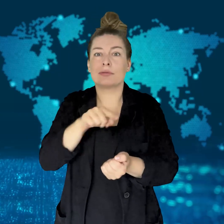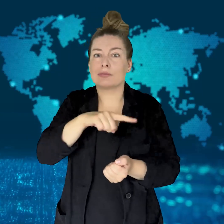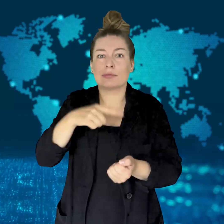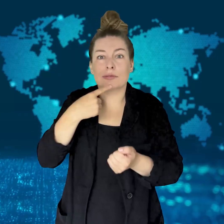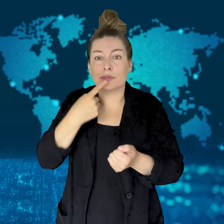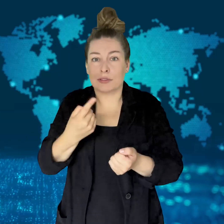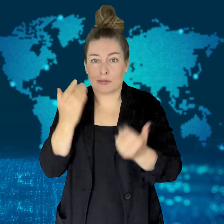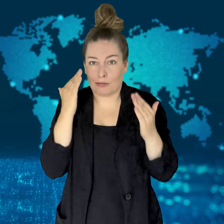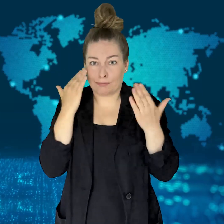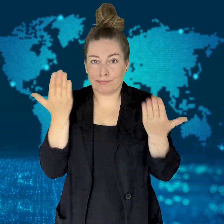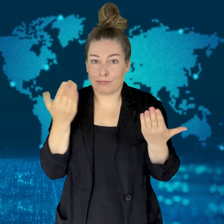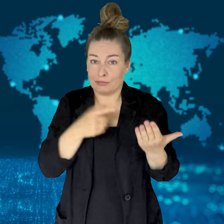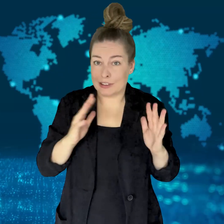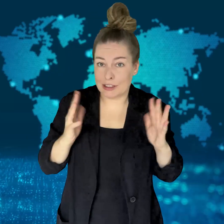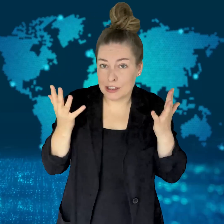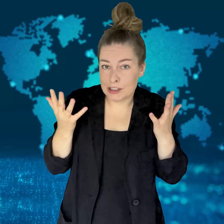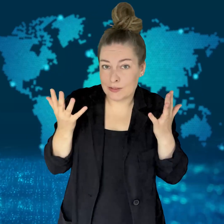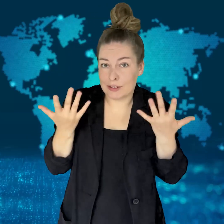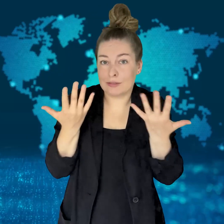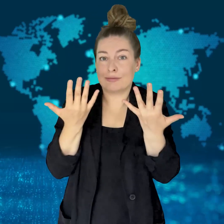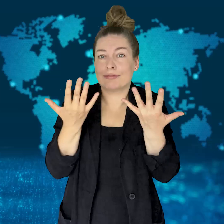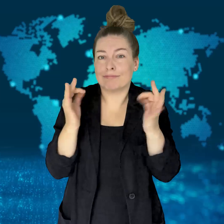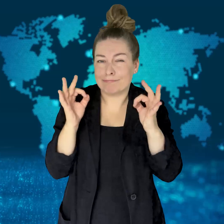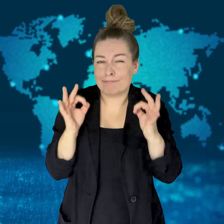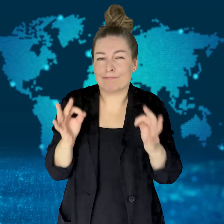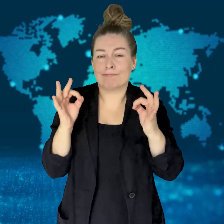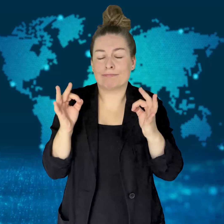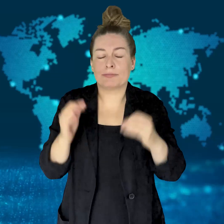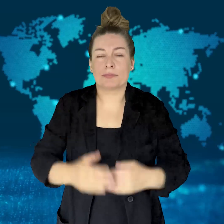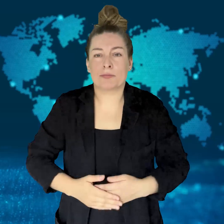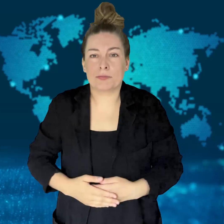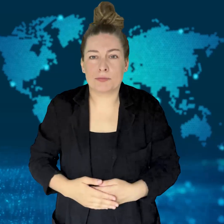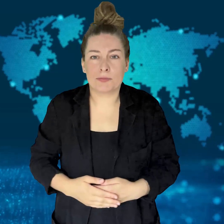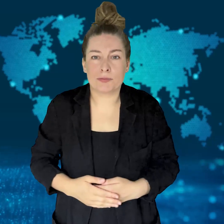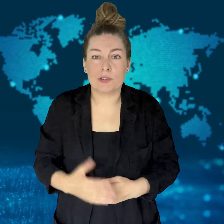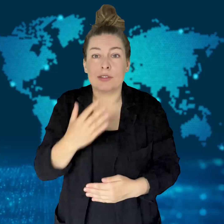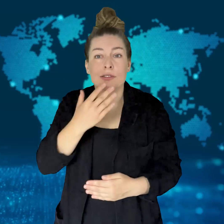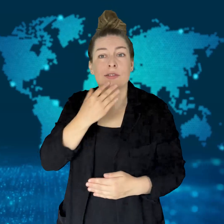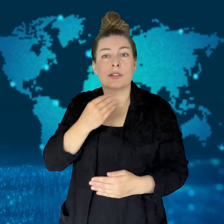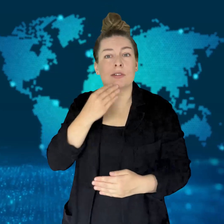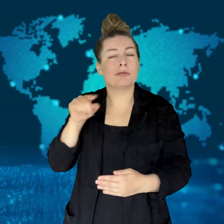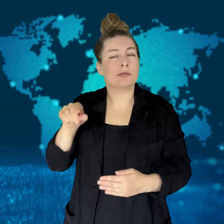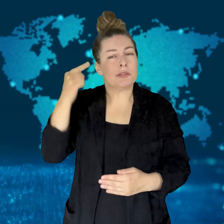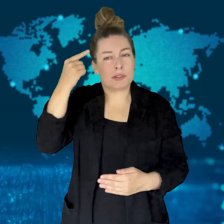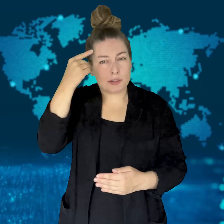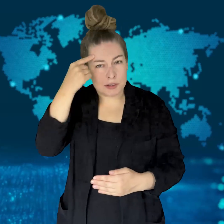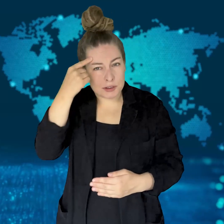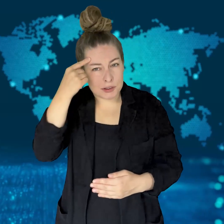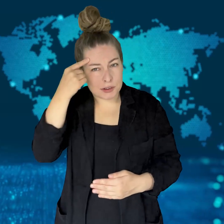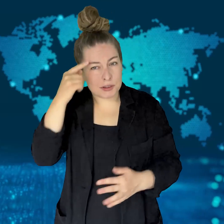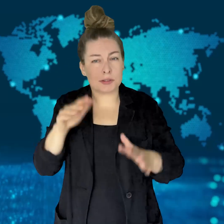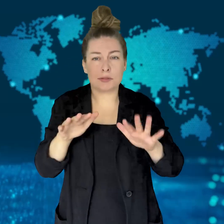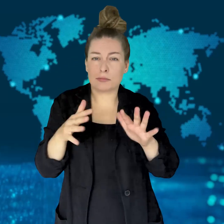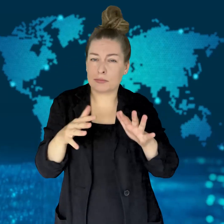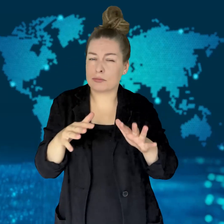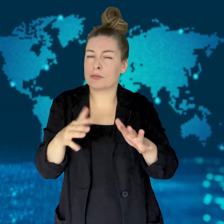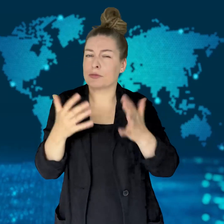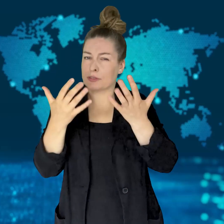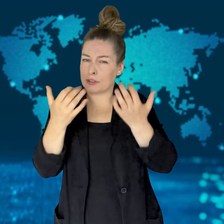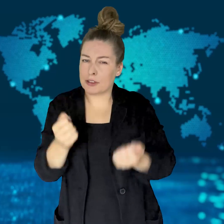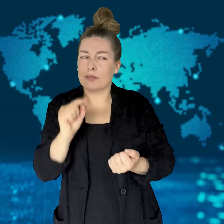but Hamas states that they have no idea how many are living.